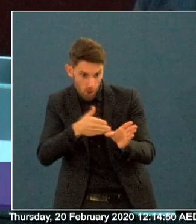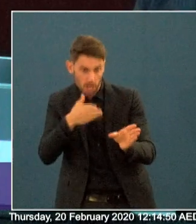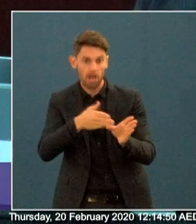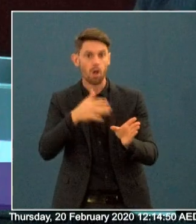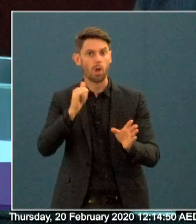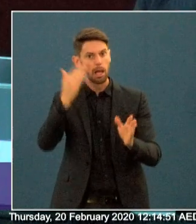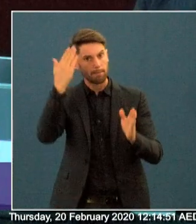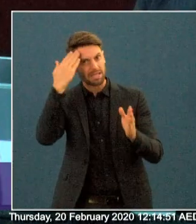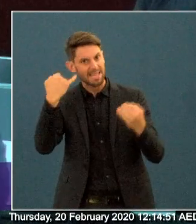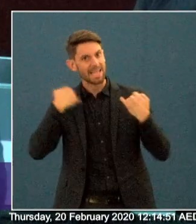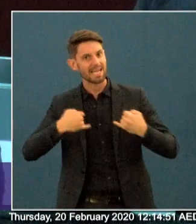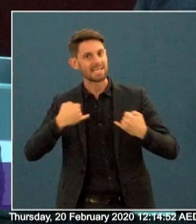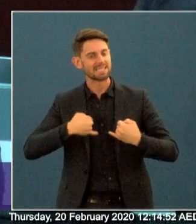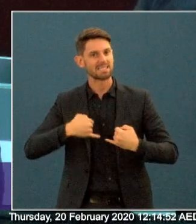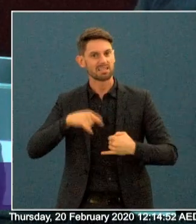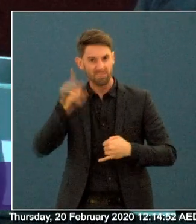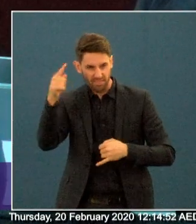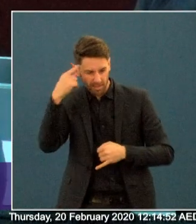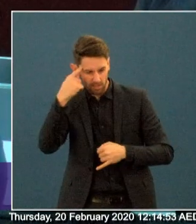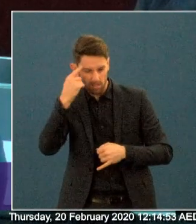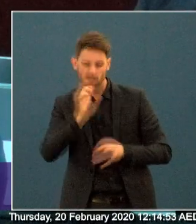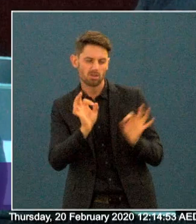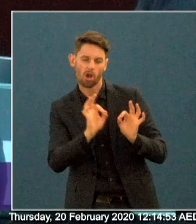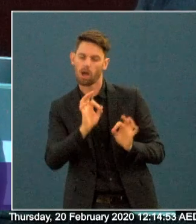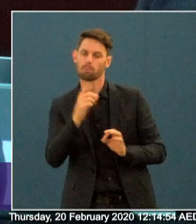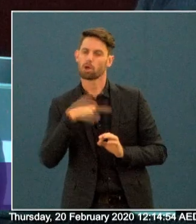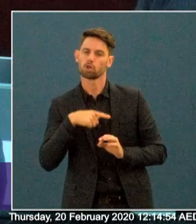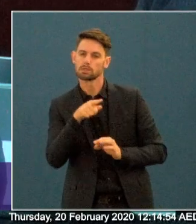an intellectual disability, rather than being a separate comorbidity.